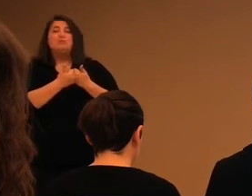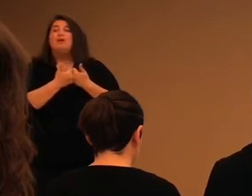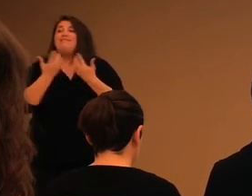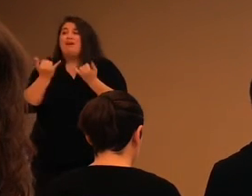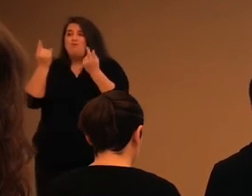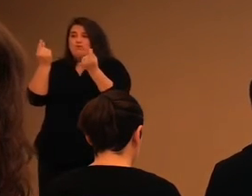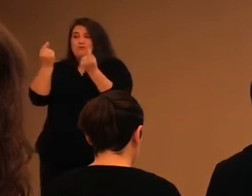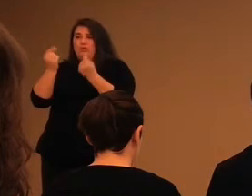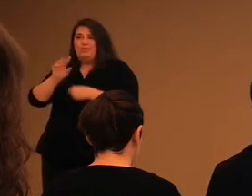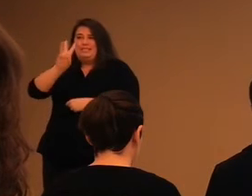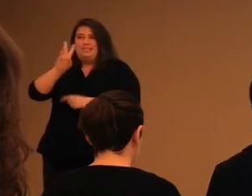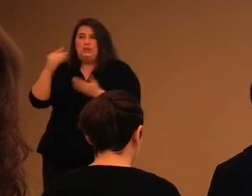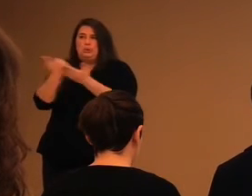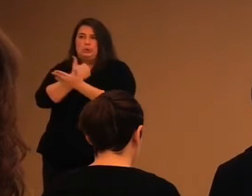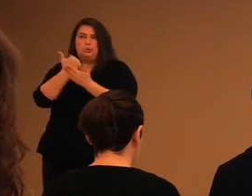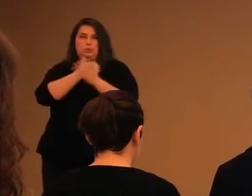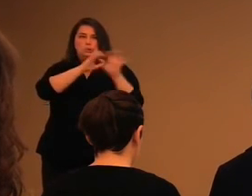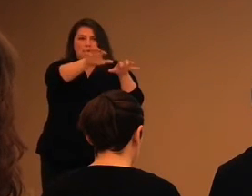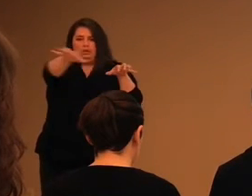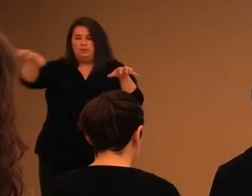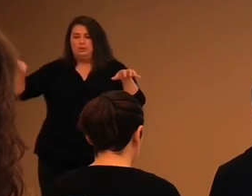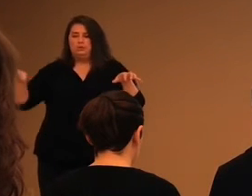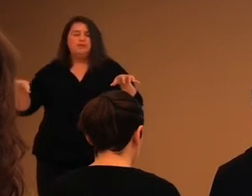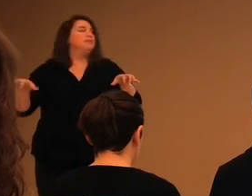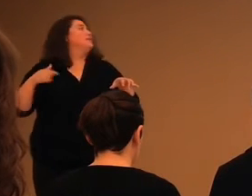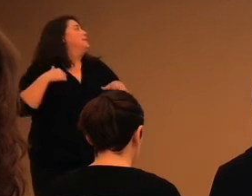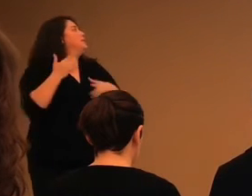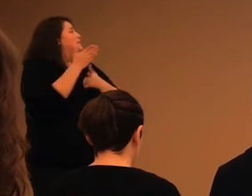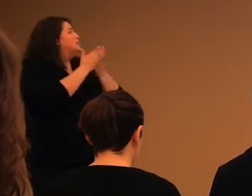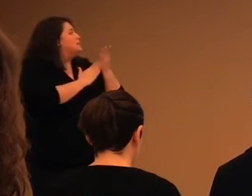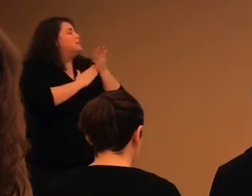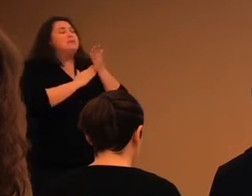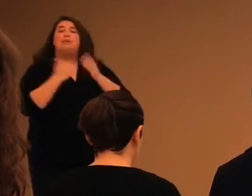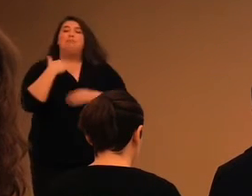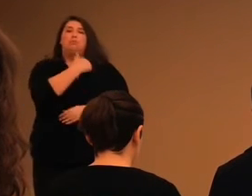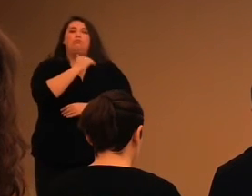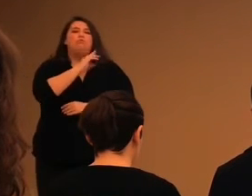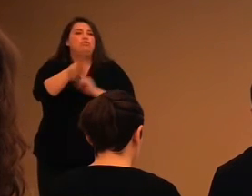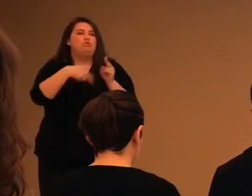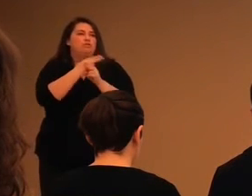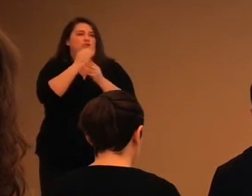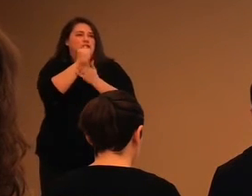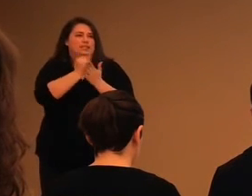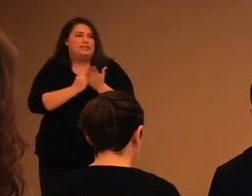Ok here's a great picture of some of the members of the universal design team these are local citizens